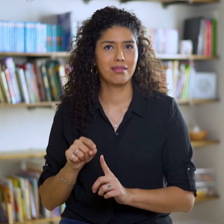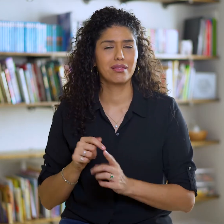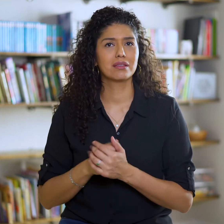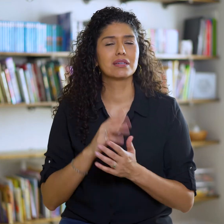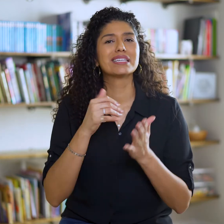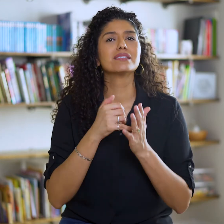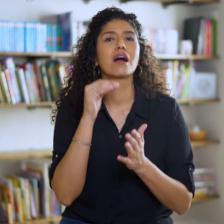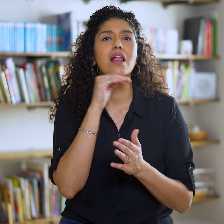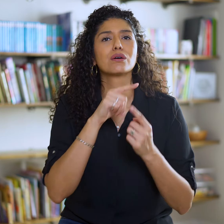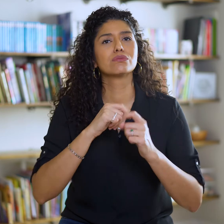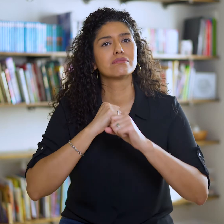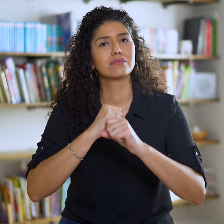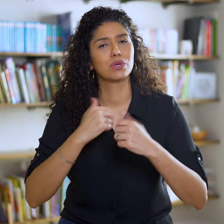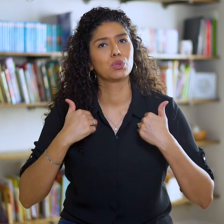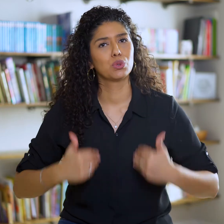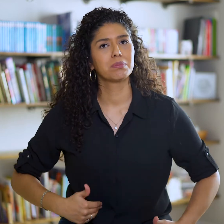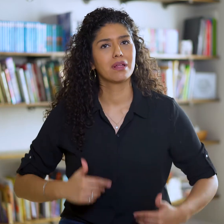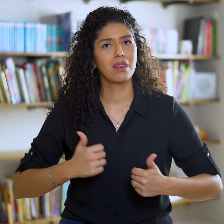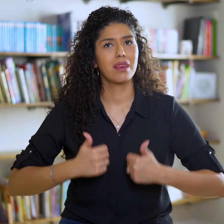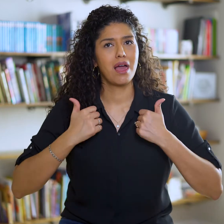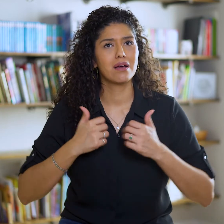it’s a lie to protect a human life,